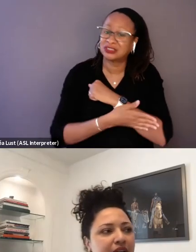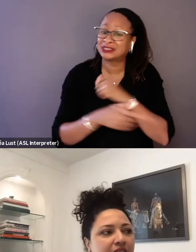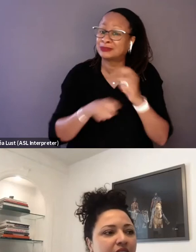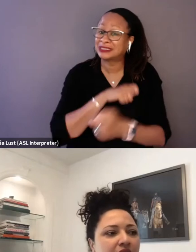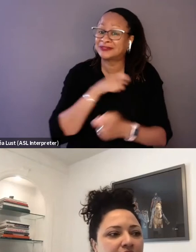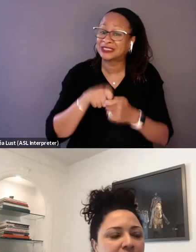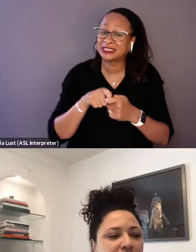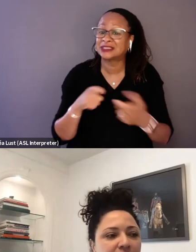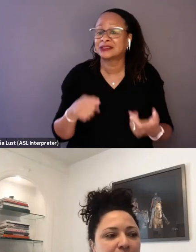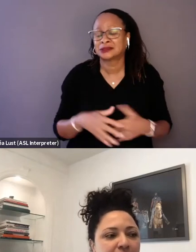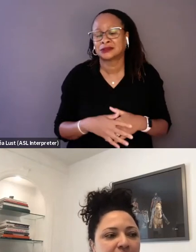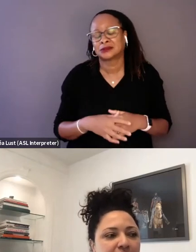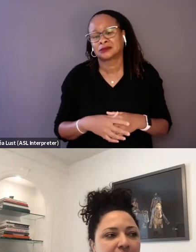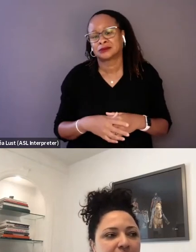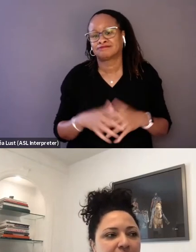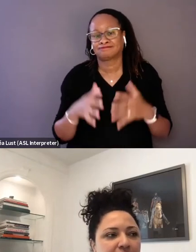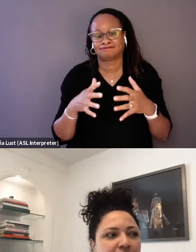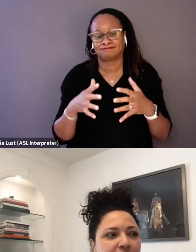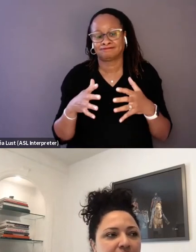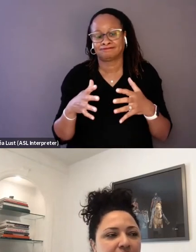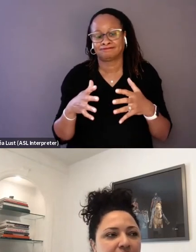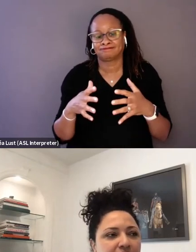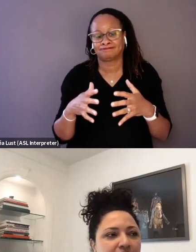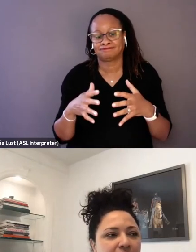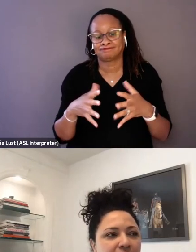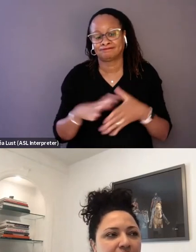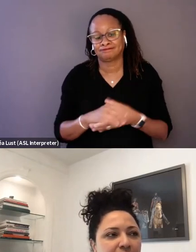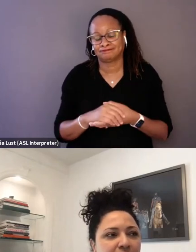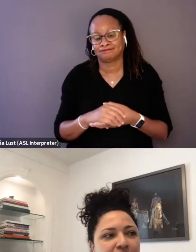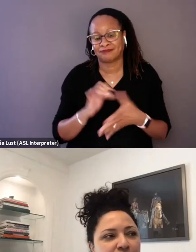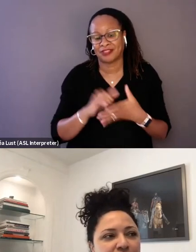that their history is American history.